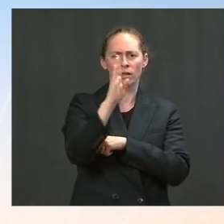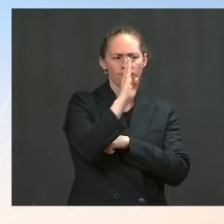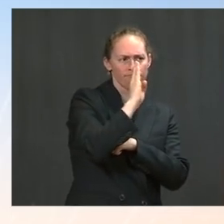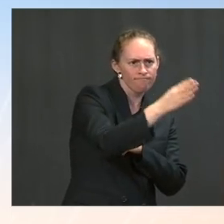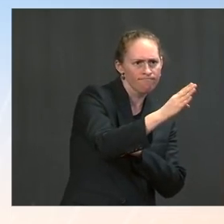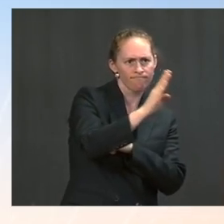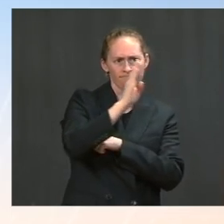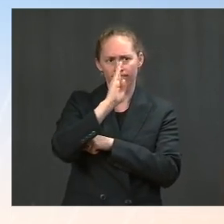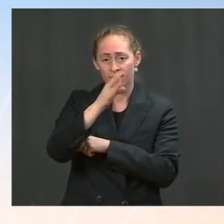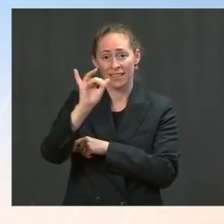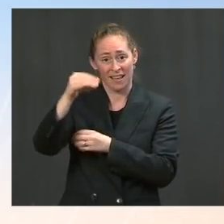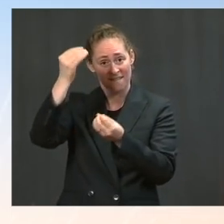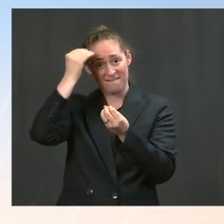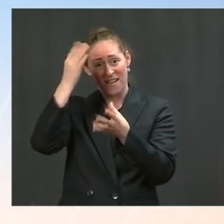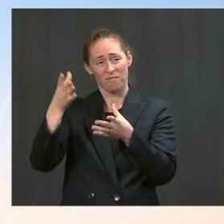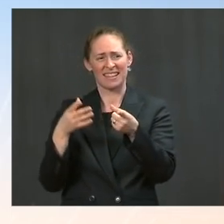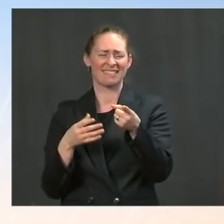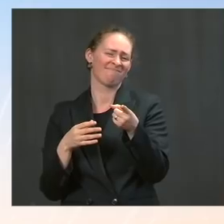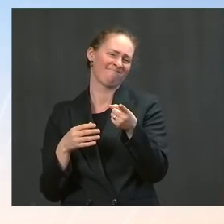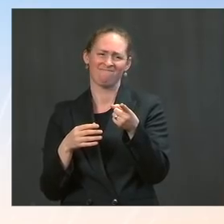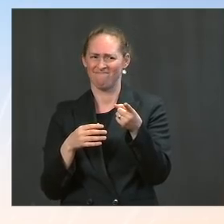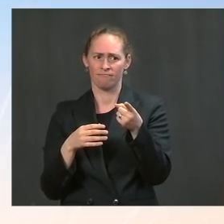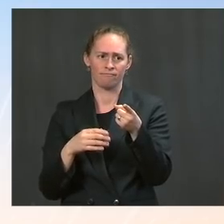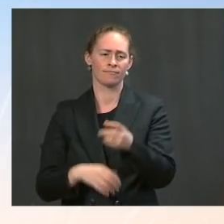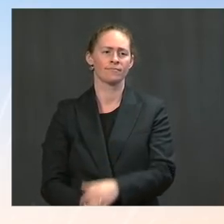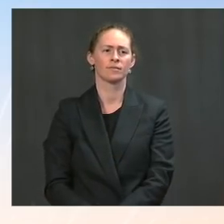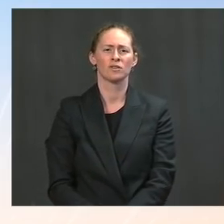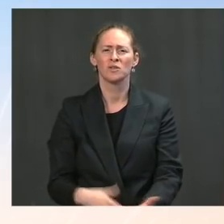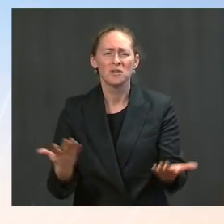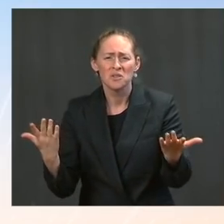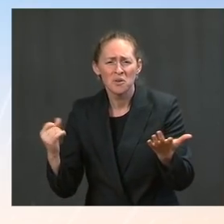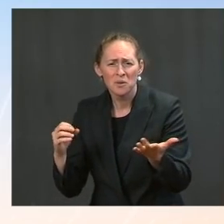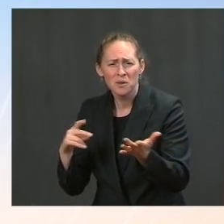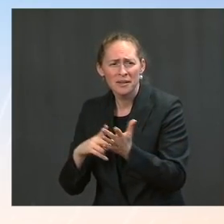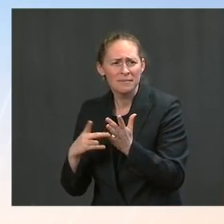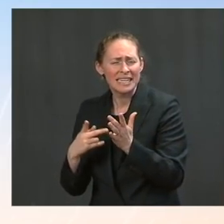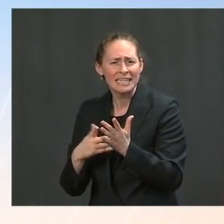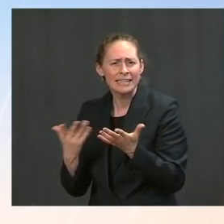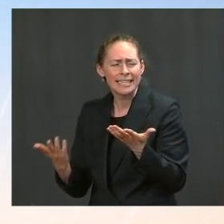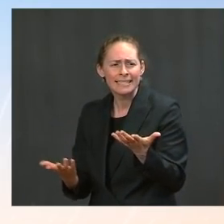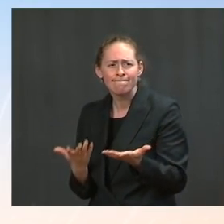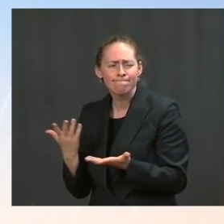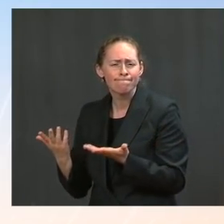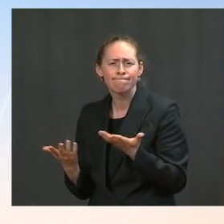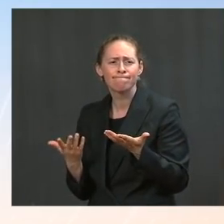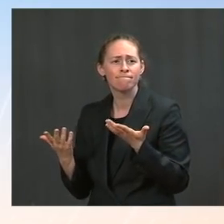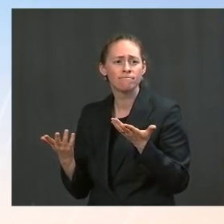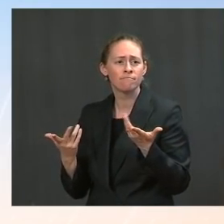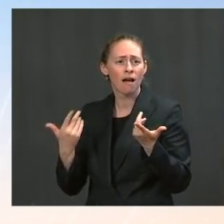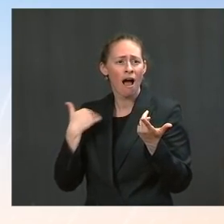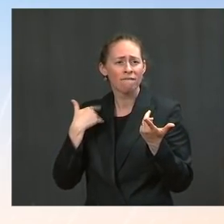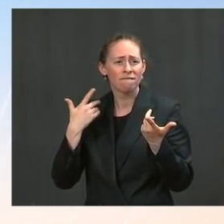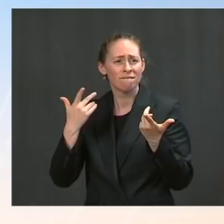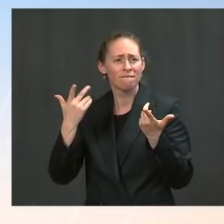The Press: But specifically, so you're not going after -- you're saying these are general areas of misinformation that you should take a look at -- Ms. Psaki: Yeah. The Press: -- and not specific posts.